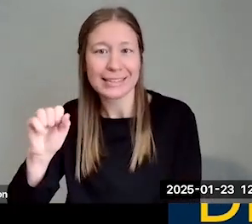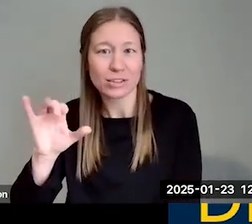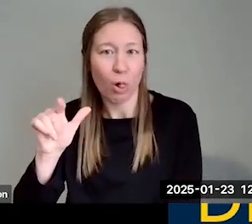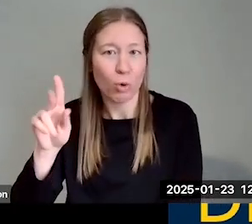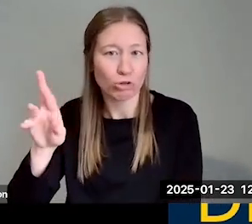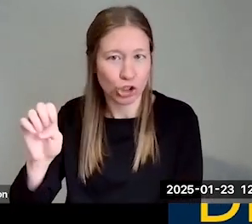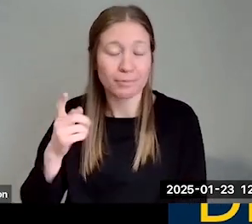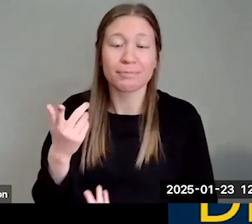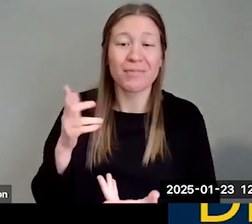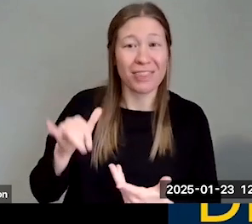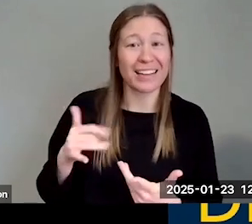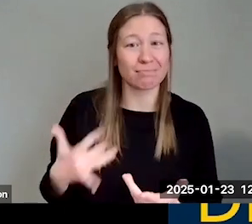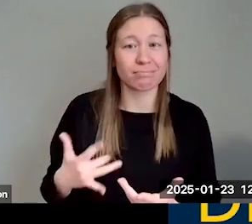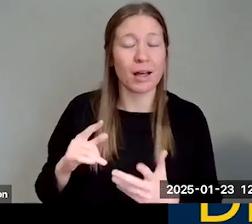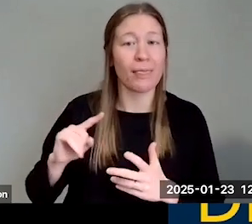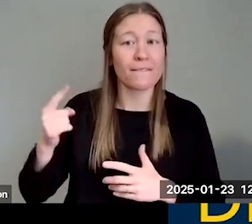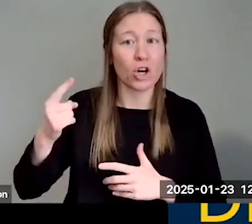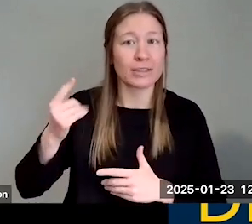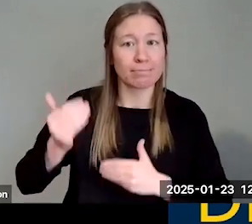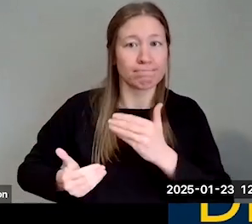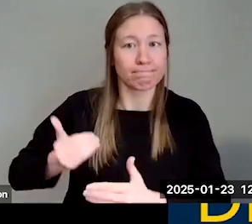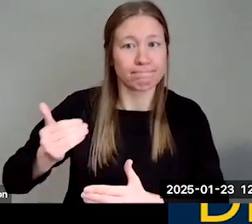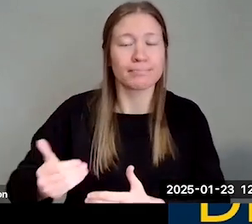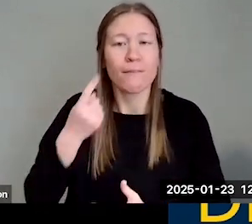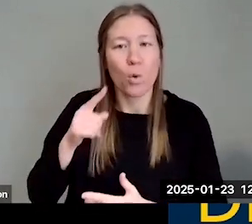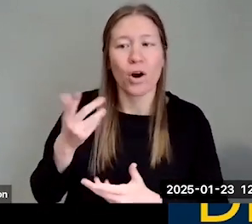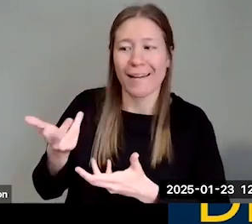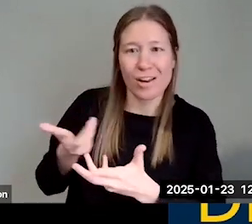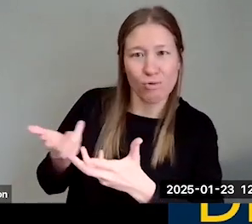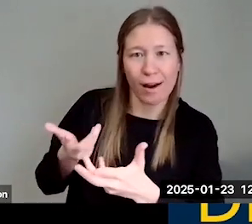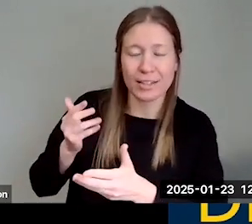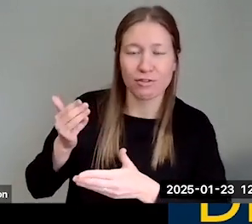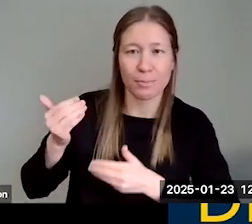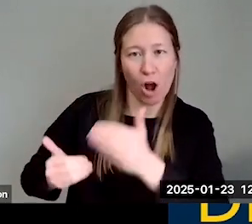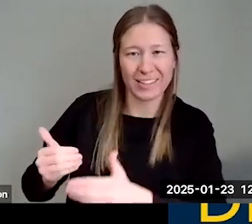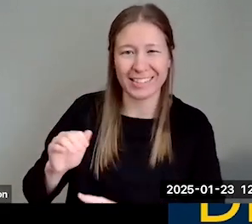in the interactive process, which is the informal conversation